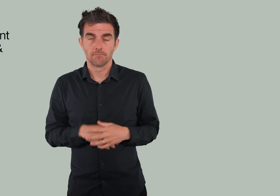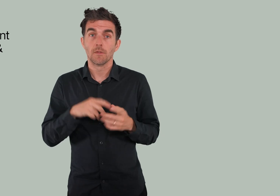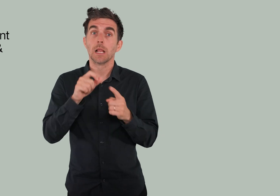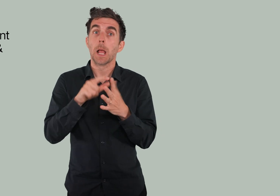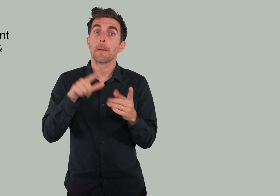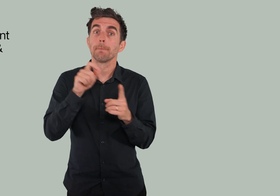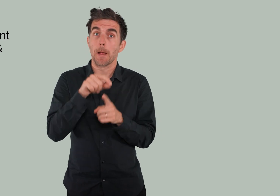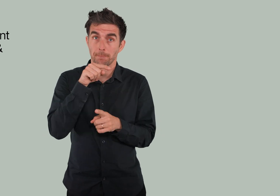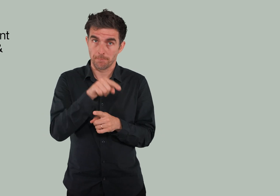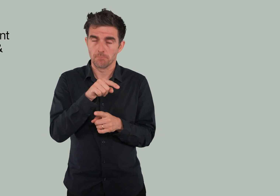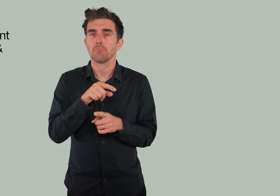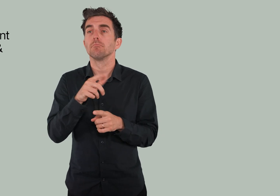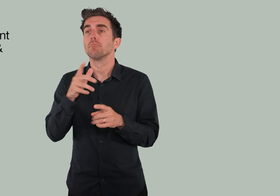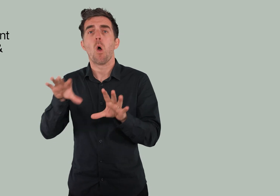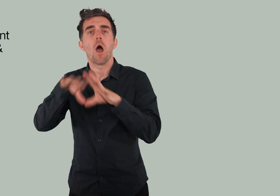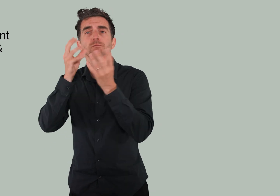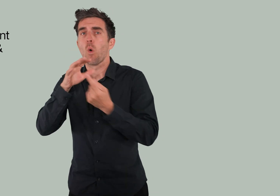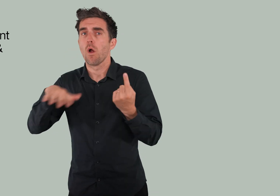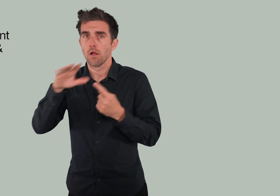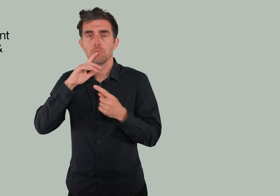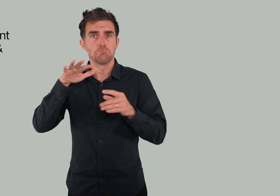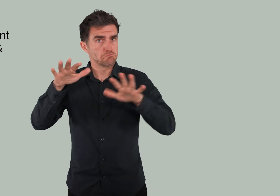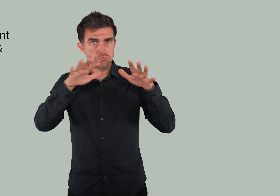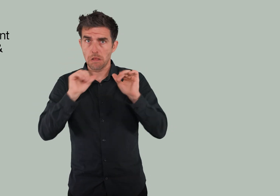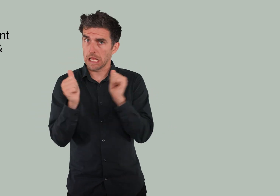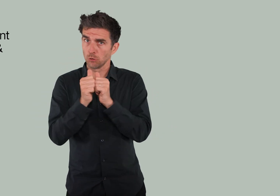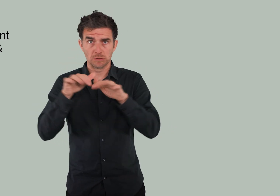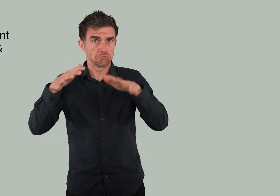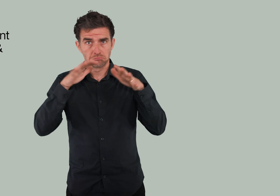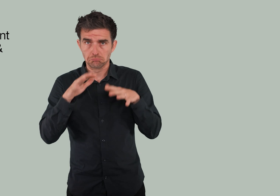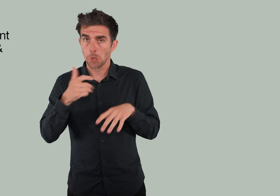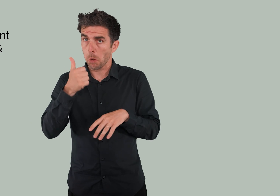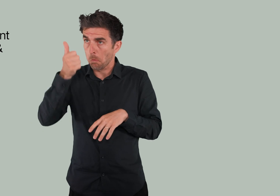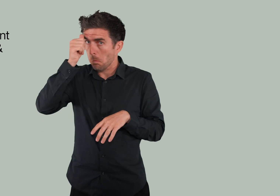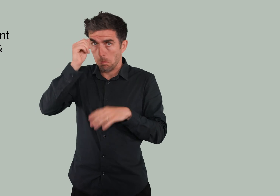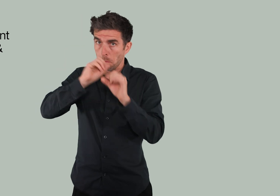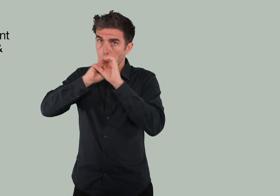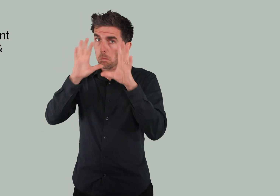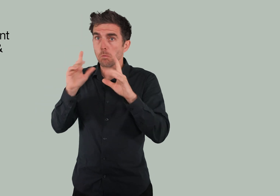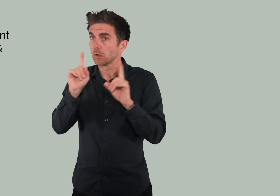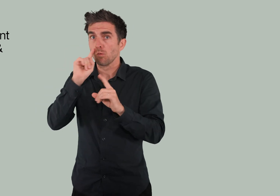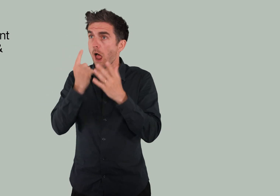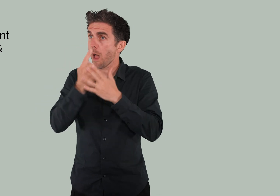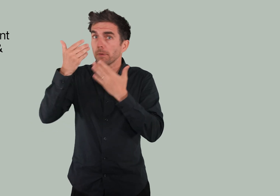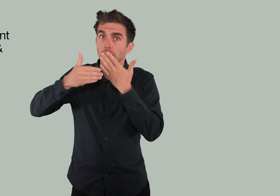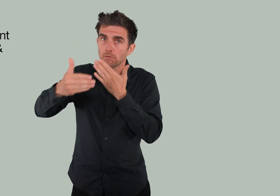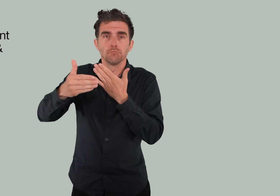PIP and overall customers similarly agreed that: they had a good understanding of what would happen next